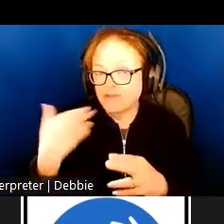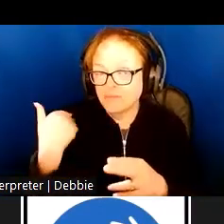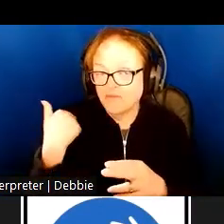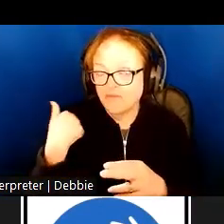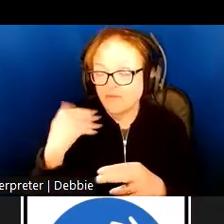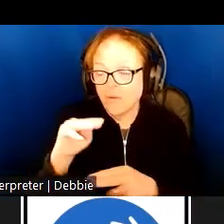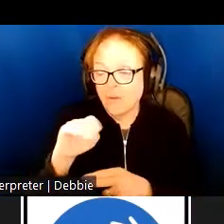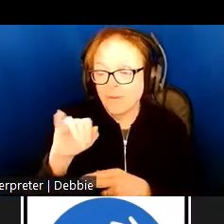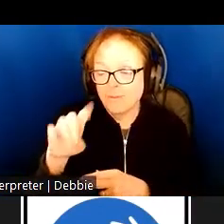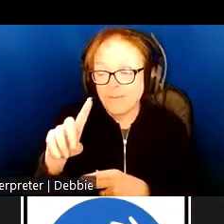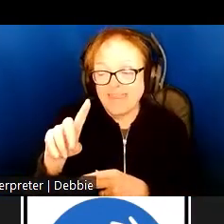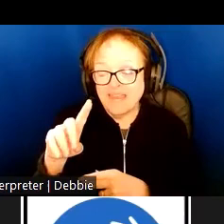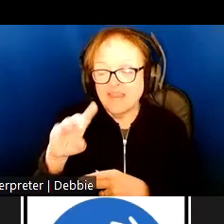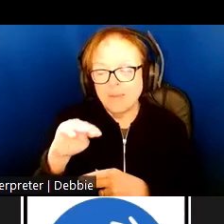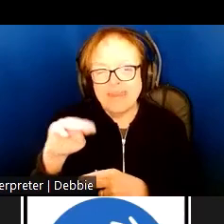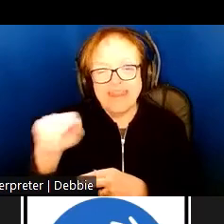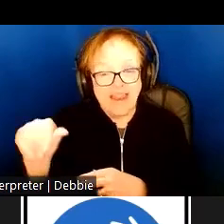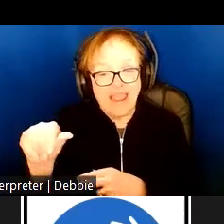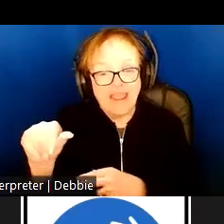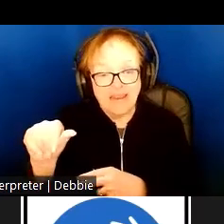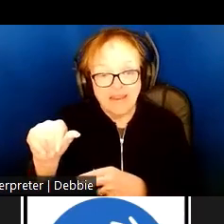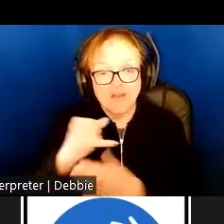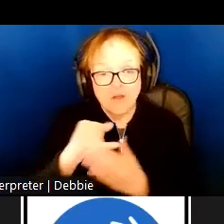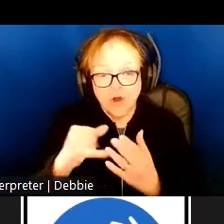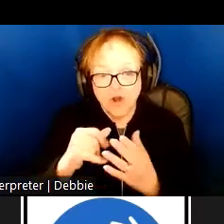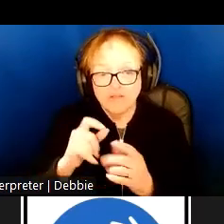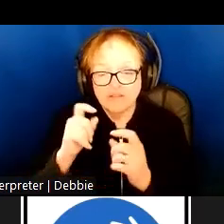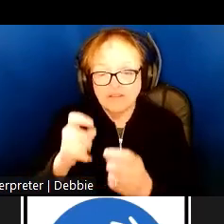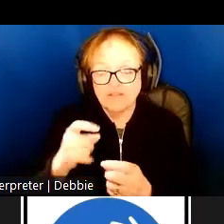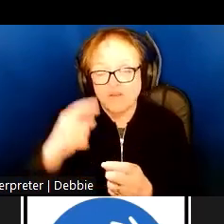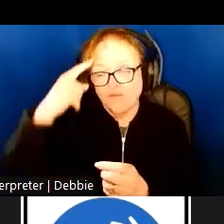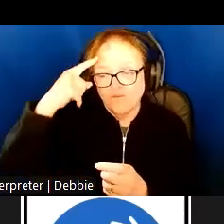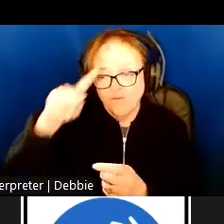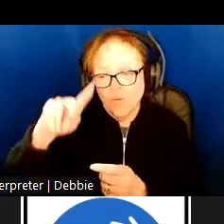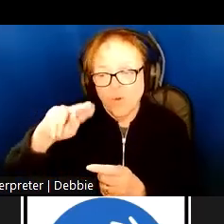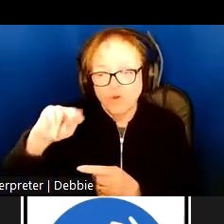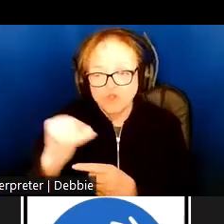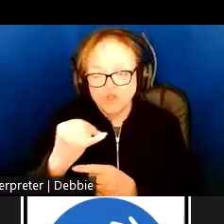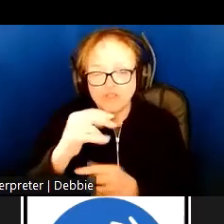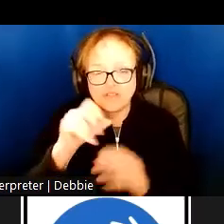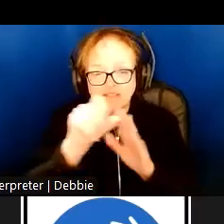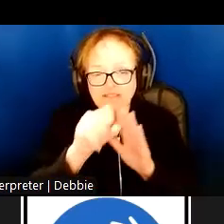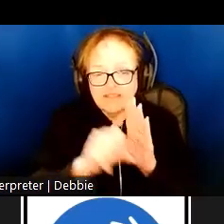the application submission and review on behalf of the New Jersey State Council on the Arts